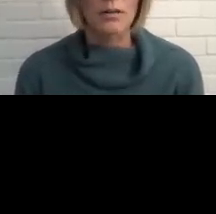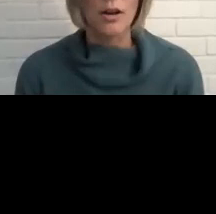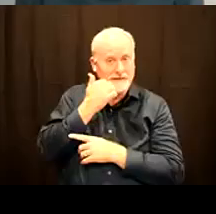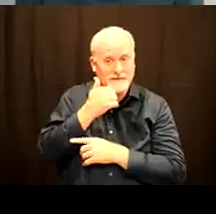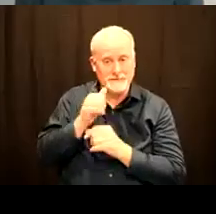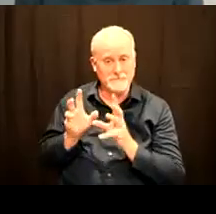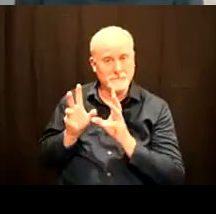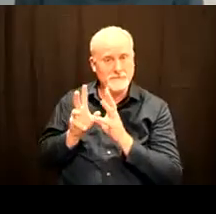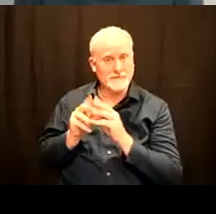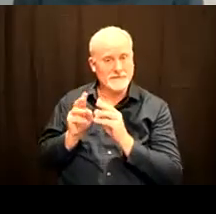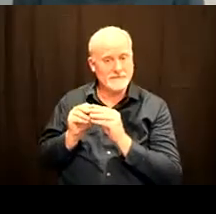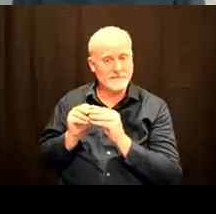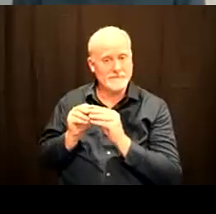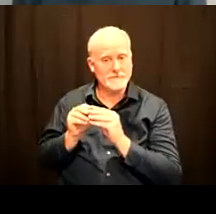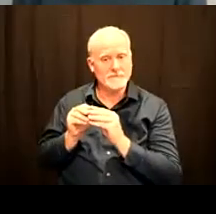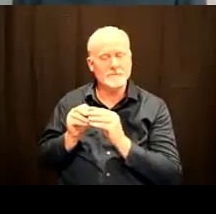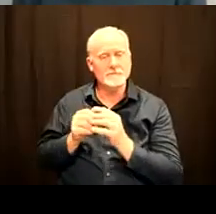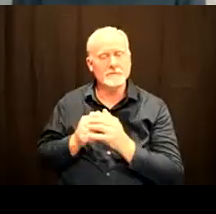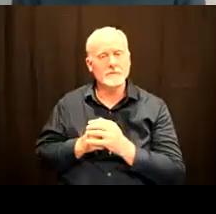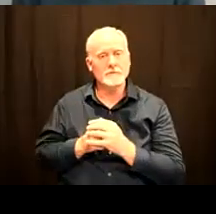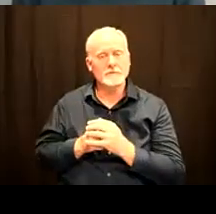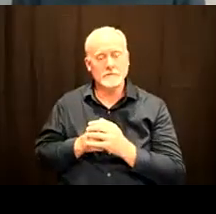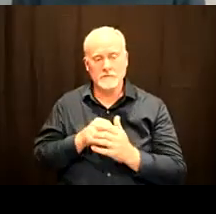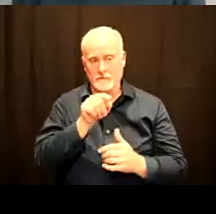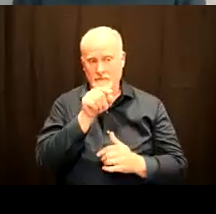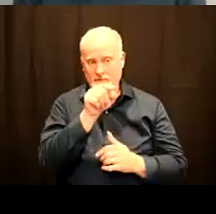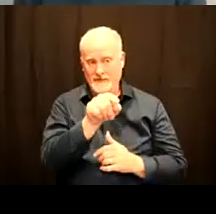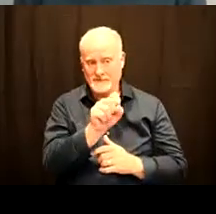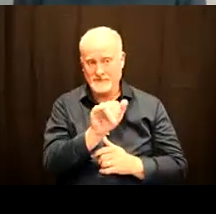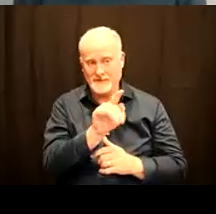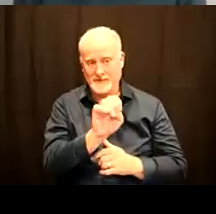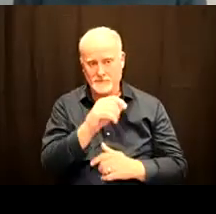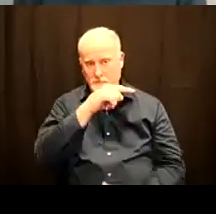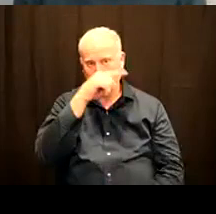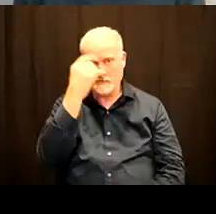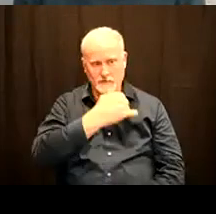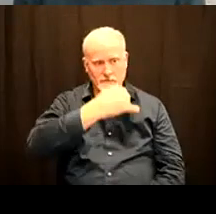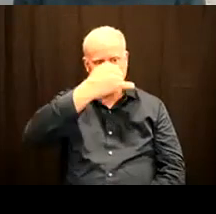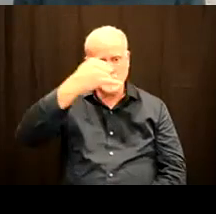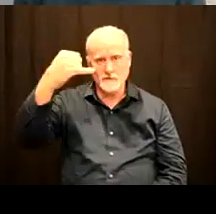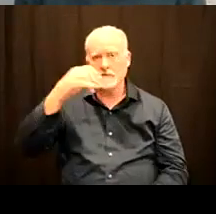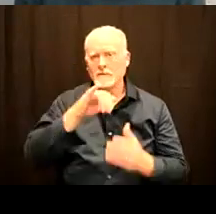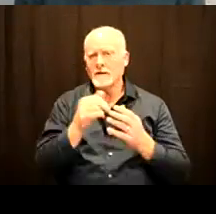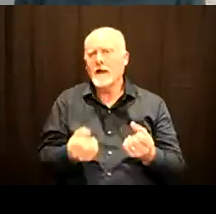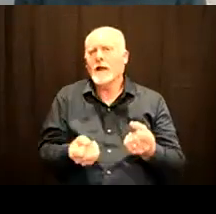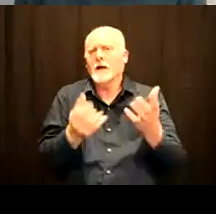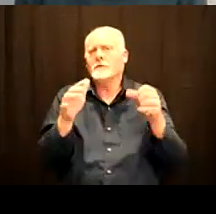talking about that week in this slide the black line represents cases and the solid black line